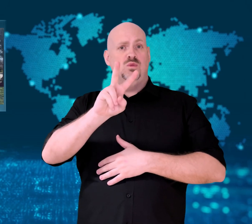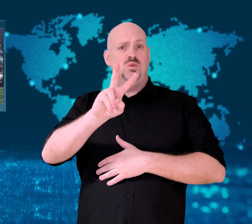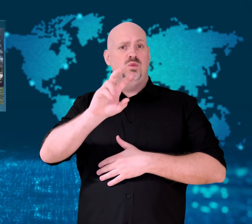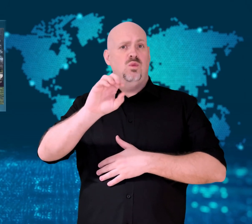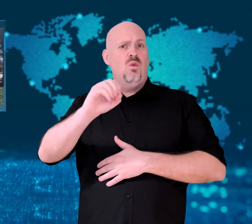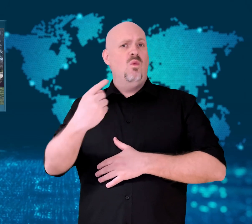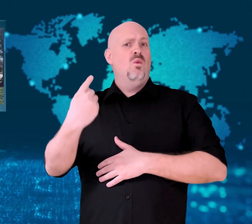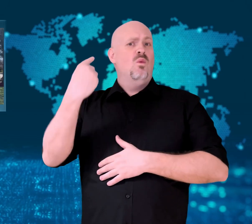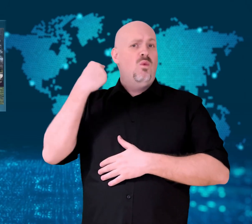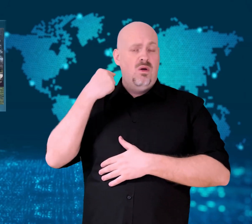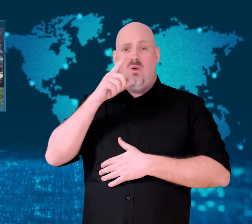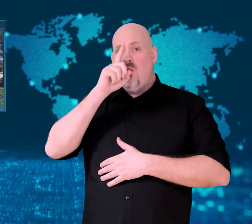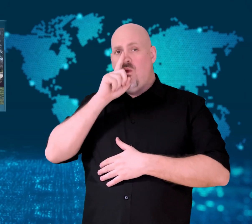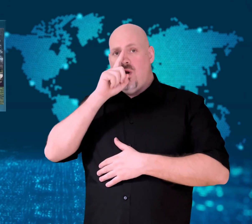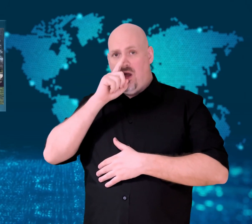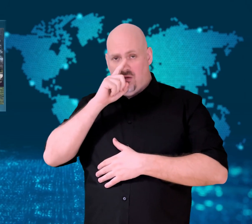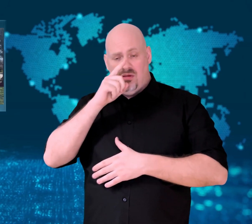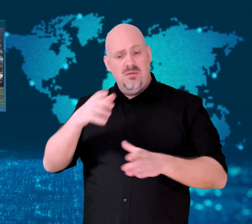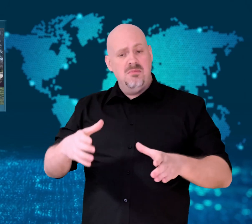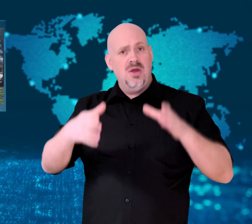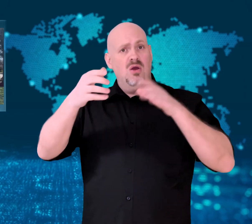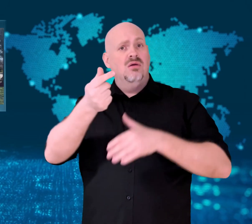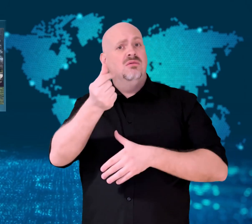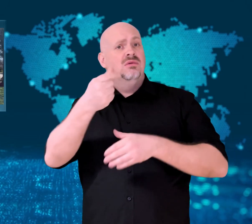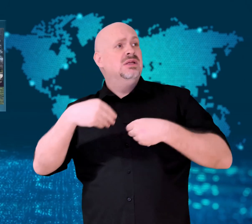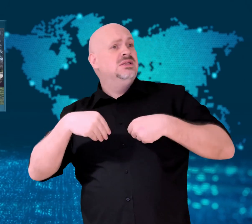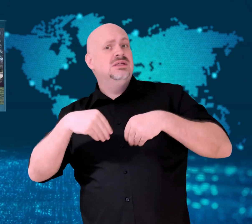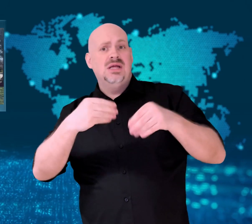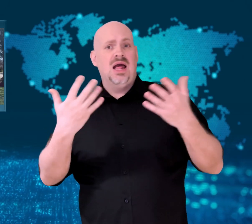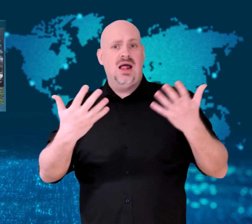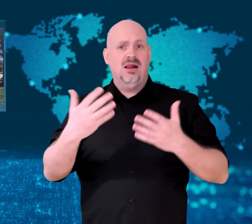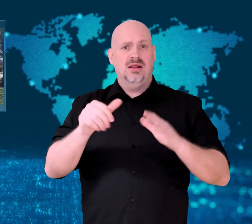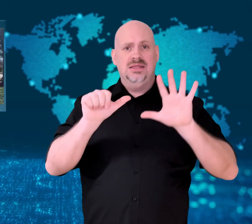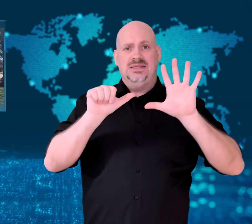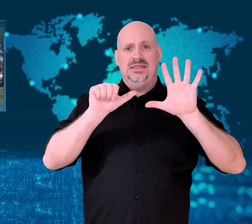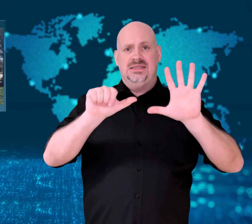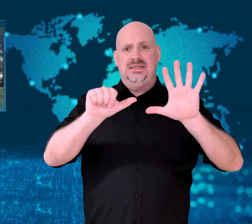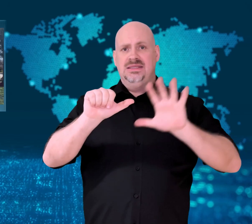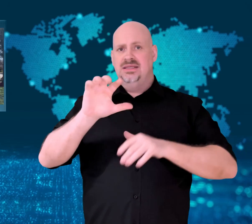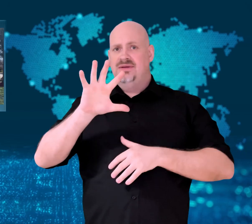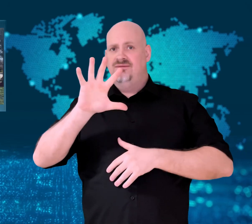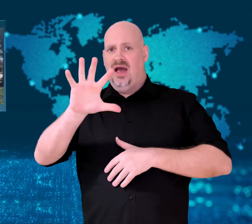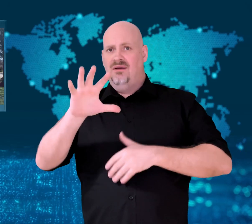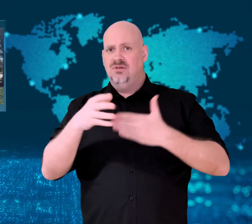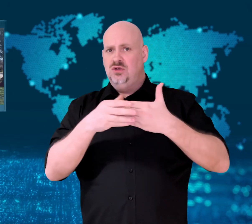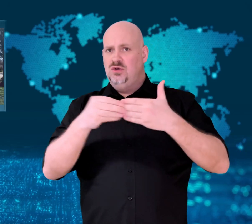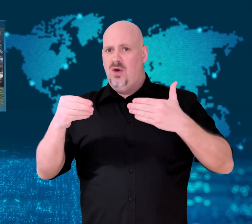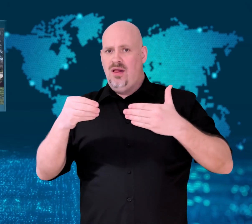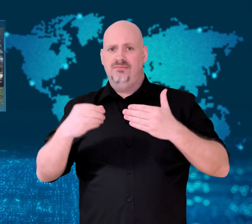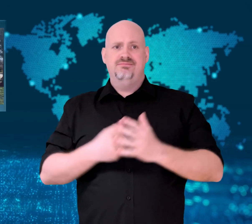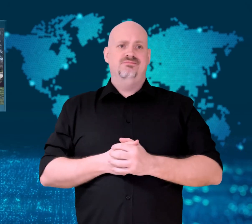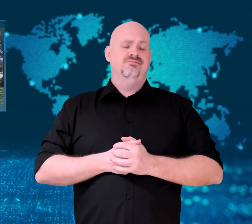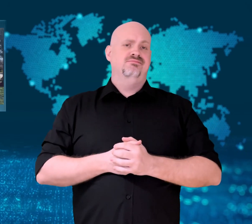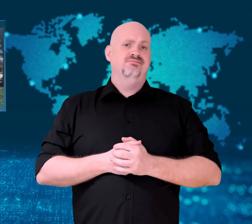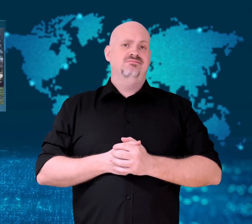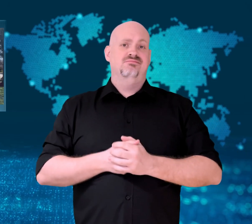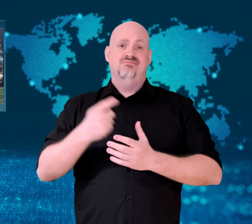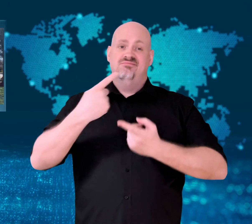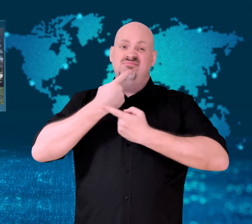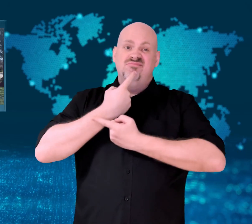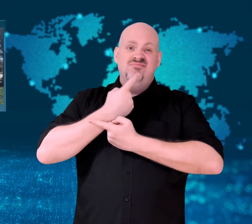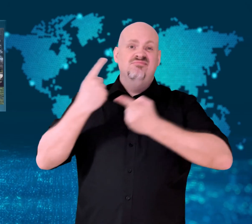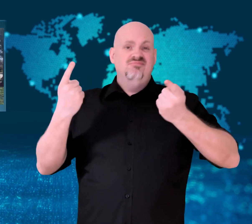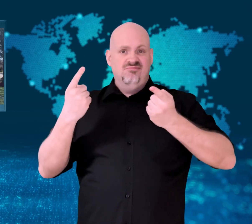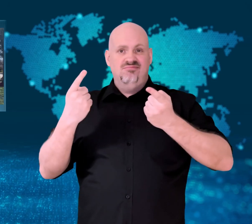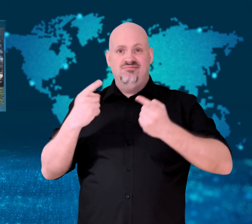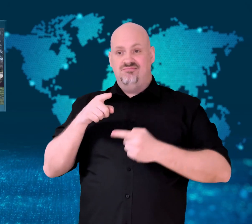The announcement from the United Arab Emirates (UAE) said that they